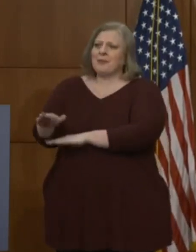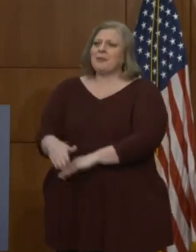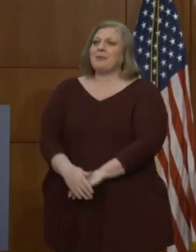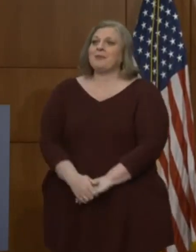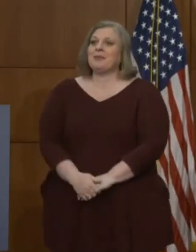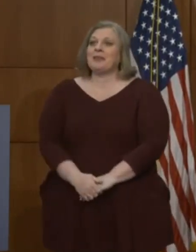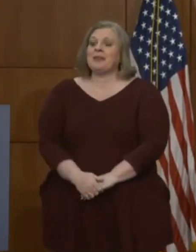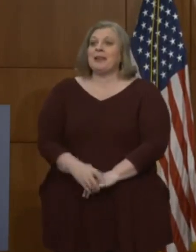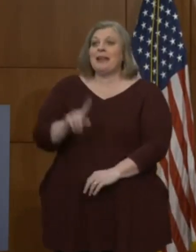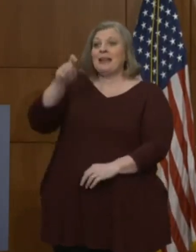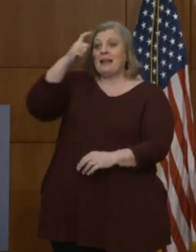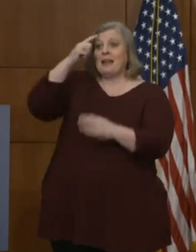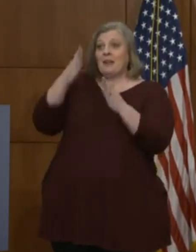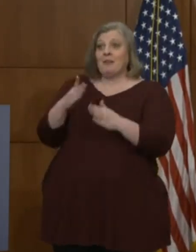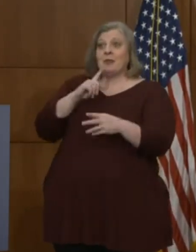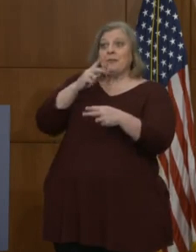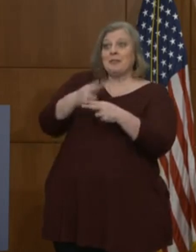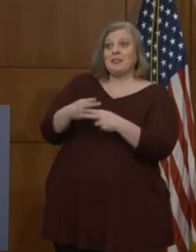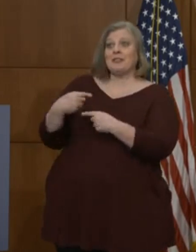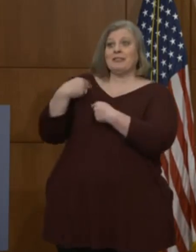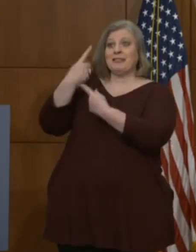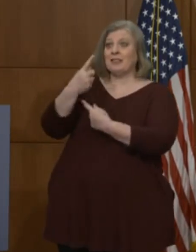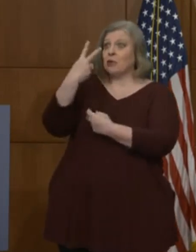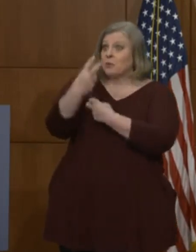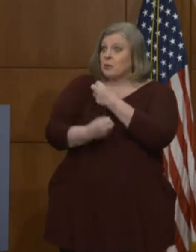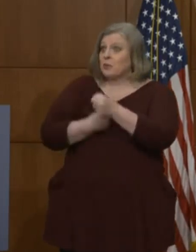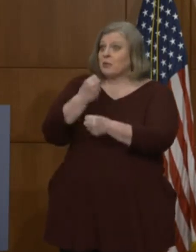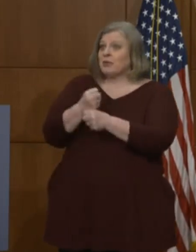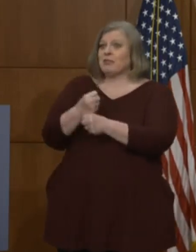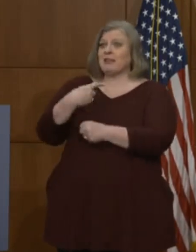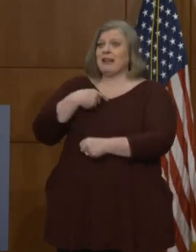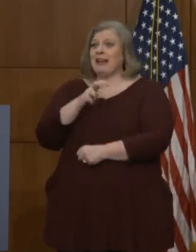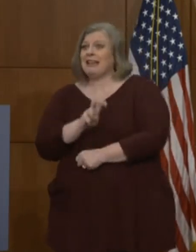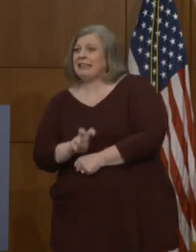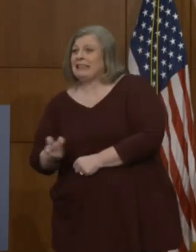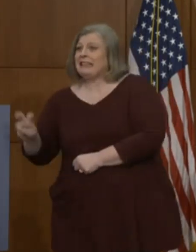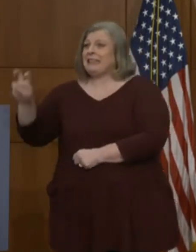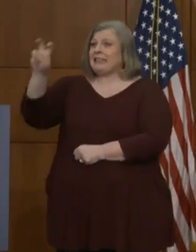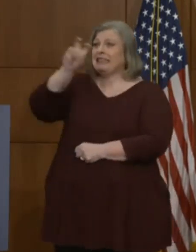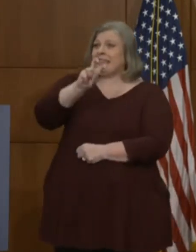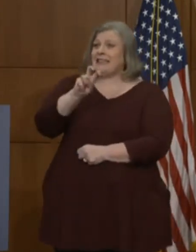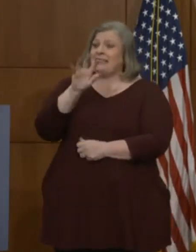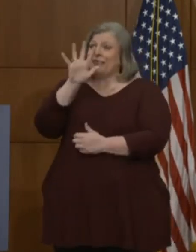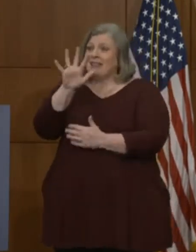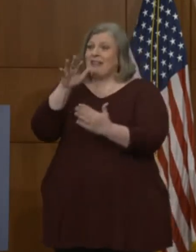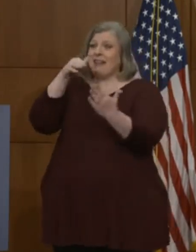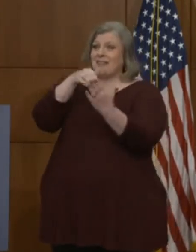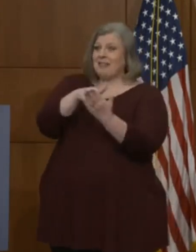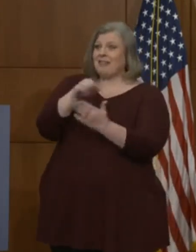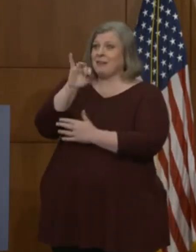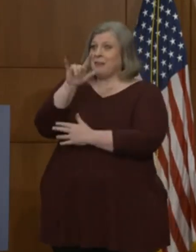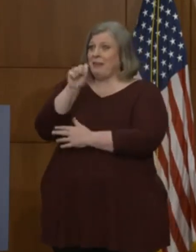FOR OUR CHILDREN AND WELCOME. GOOD AFTERNOON. AS THE GOVERNOR GOOD AFTERNOON. AS THE GOVERNOR SAID OVER THE PAST TWO YEARS SAID OVER THE PAST TWO YEARS I’VE TRAVELED OVER FIVE I’VE TRAVELED OVER FIVE THOUSAND MILES VISITING EARLY